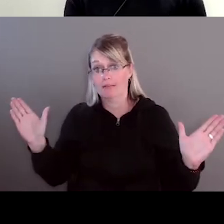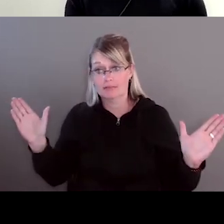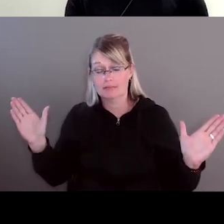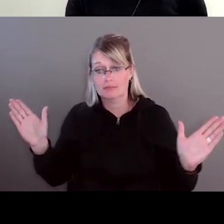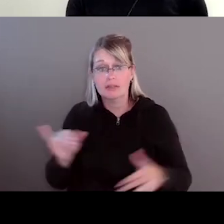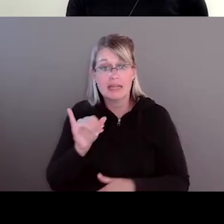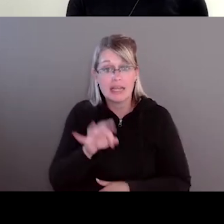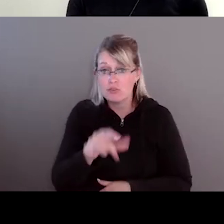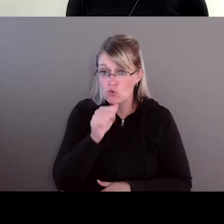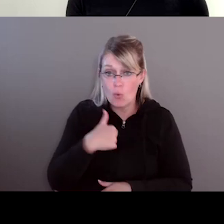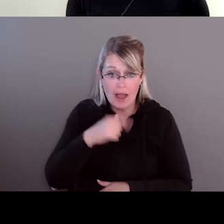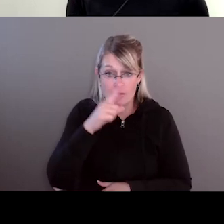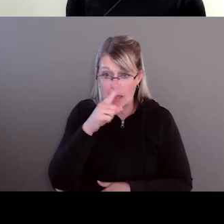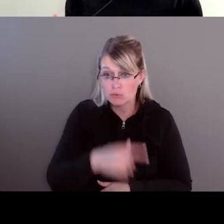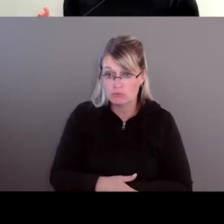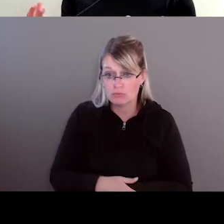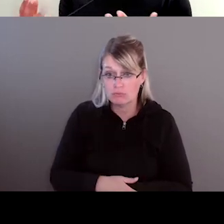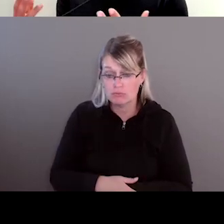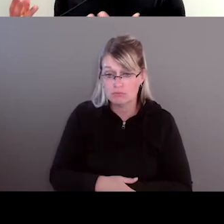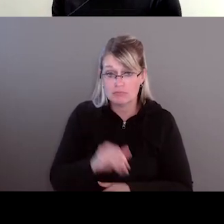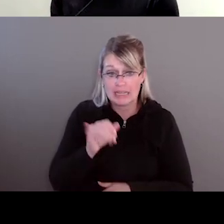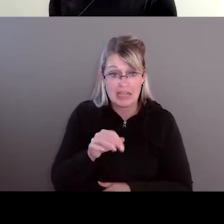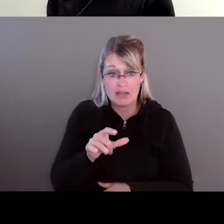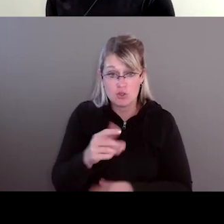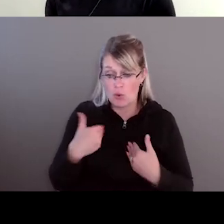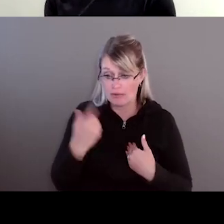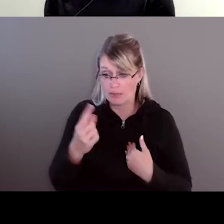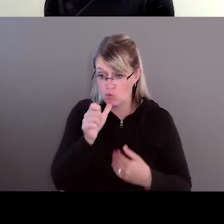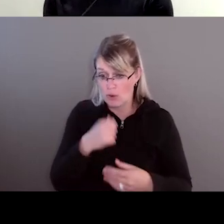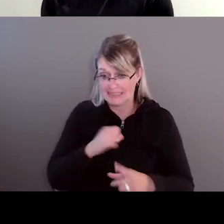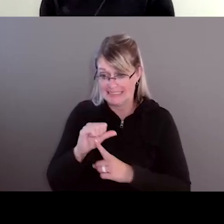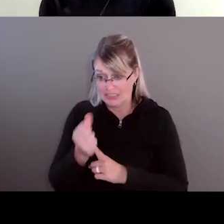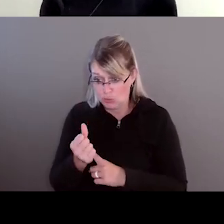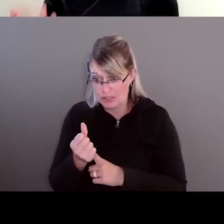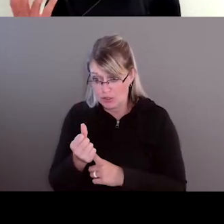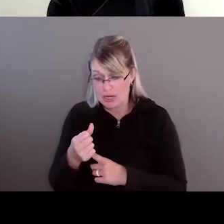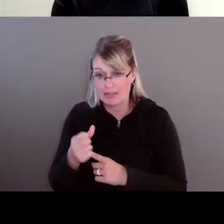don't have a mouse, if you have someone who has a situational impairment where they have broken